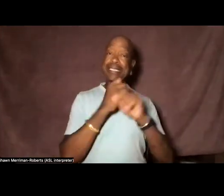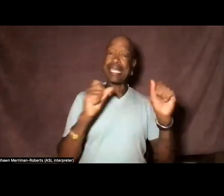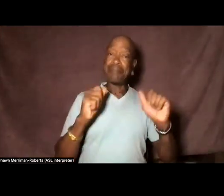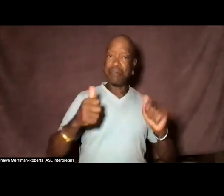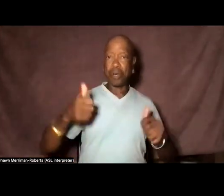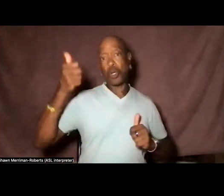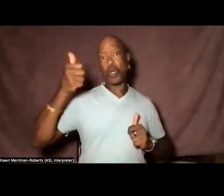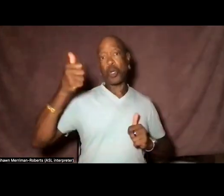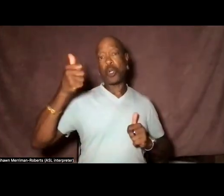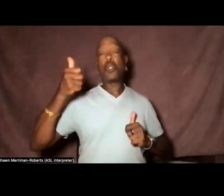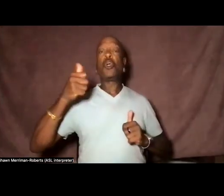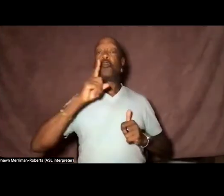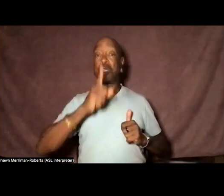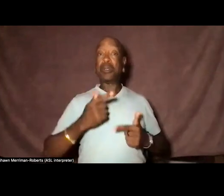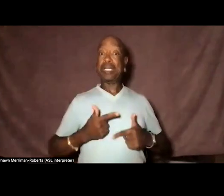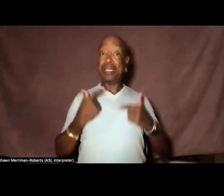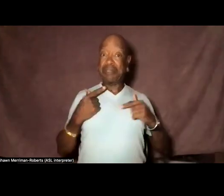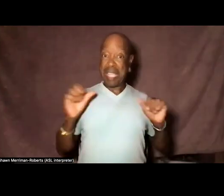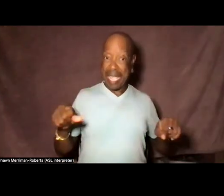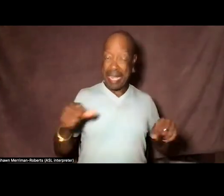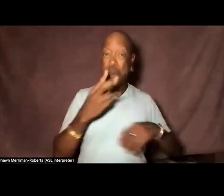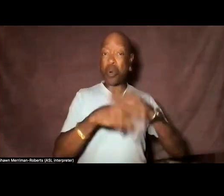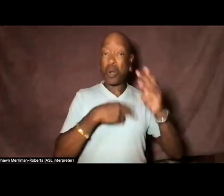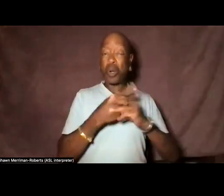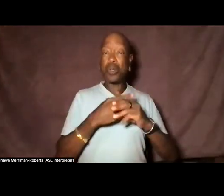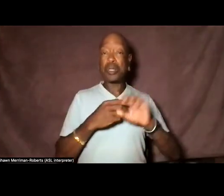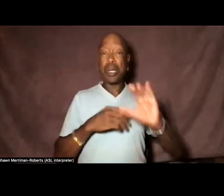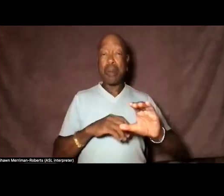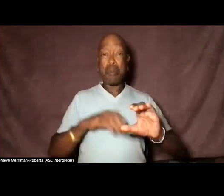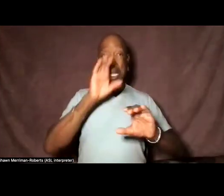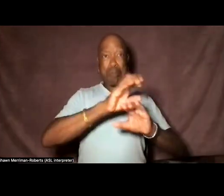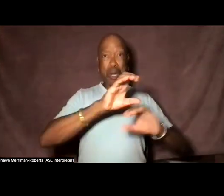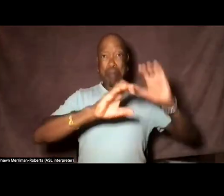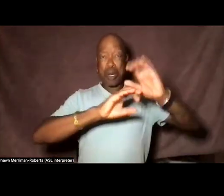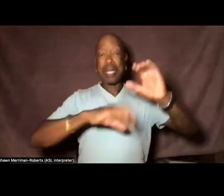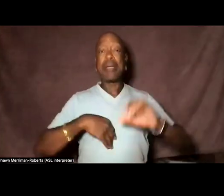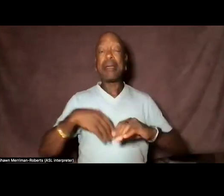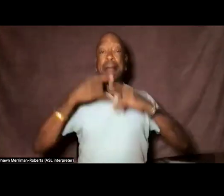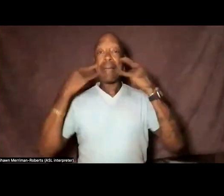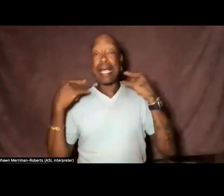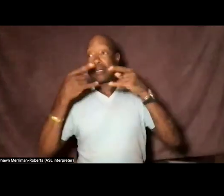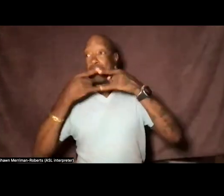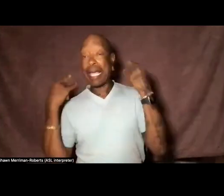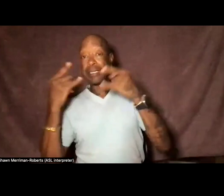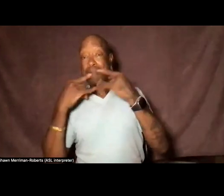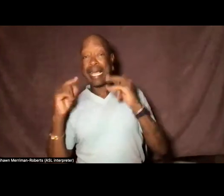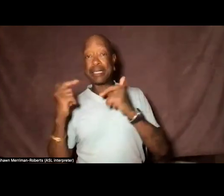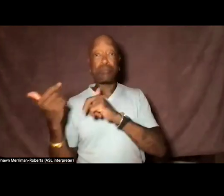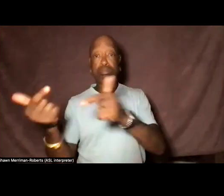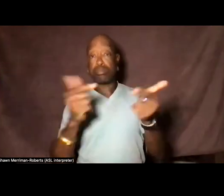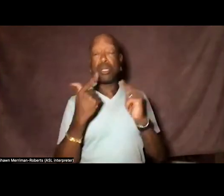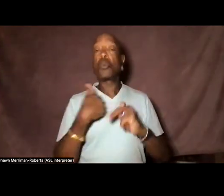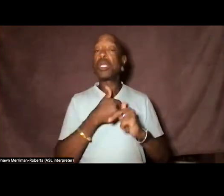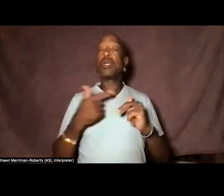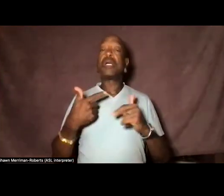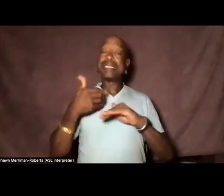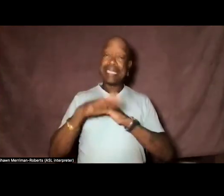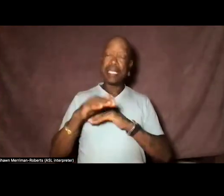world together Brick by Brick and mask by mask we are sending y'all so much love and solidarity